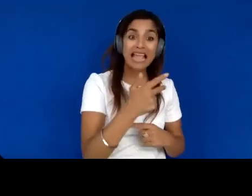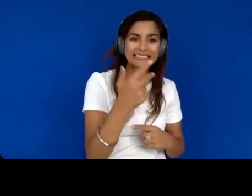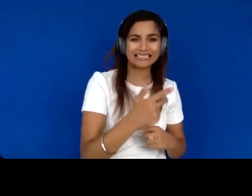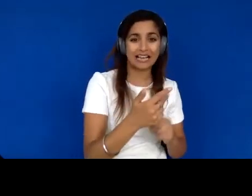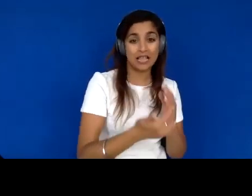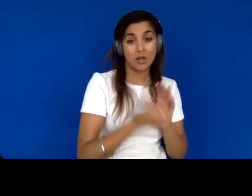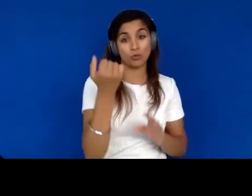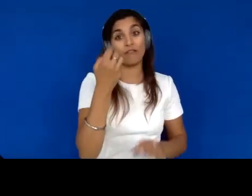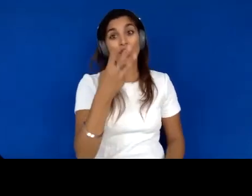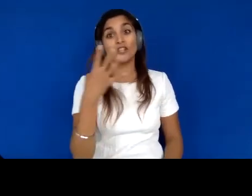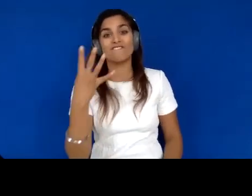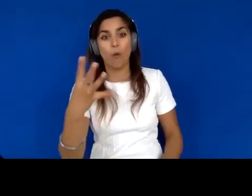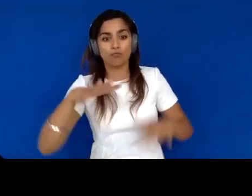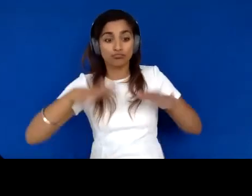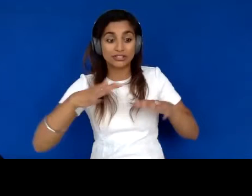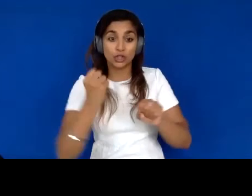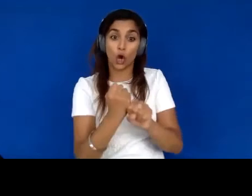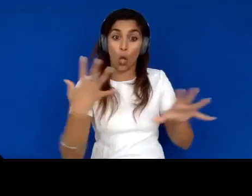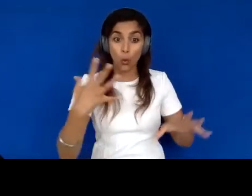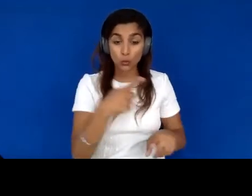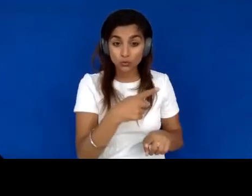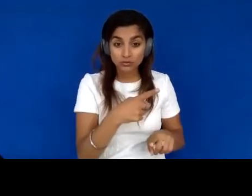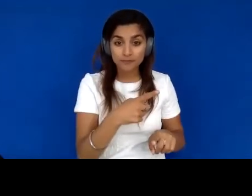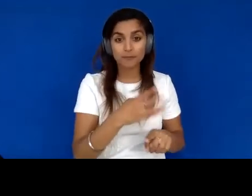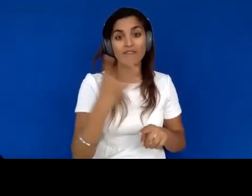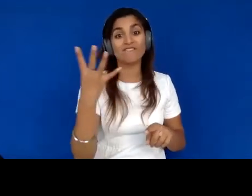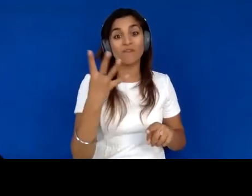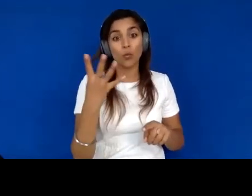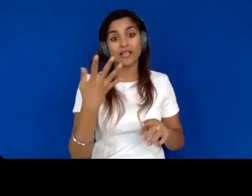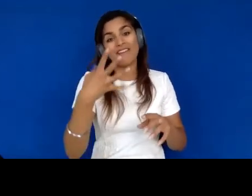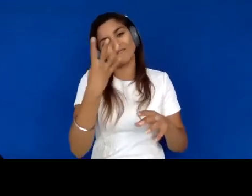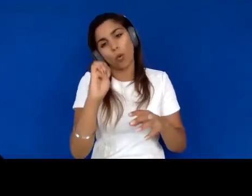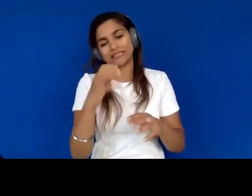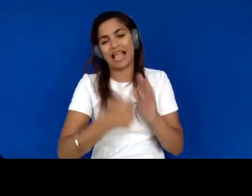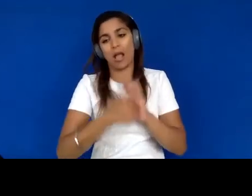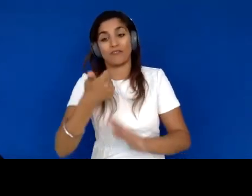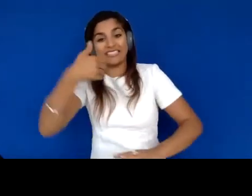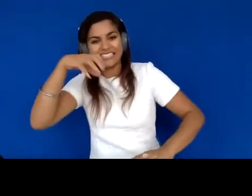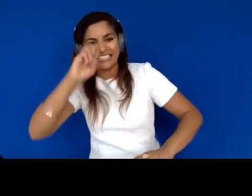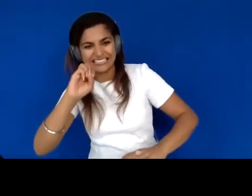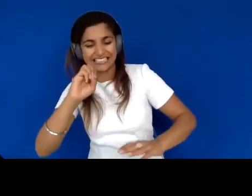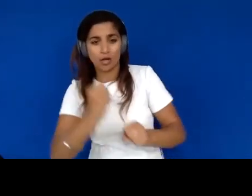2012 40 i of 64 british golds at real 2016 and more potent places at both